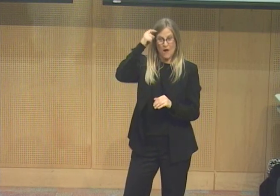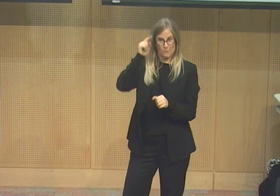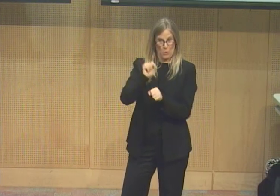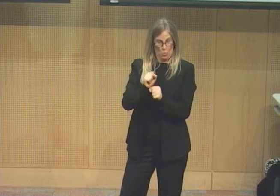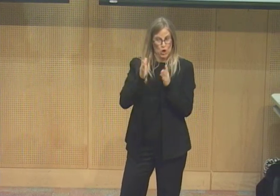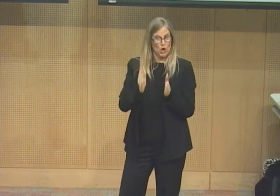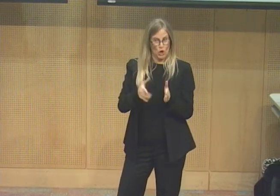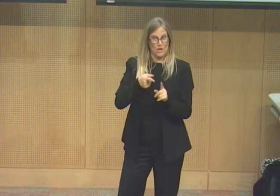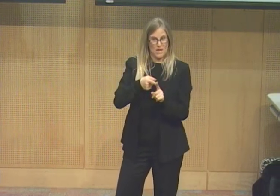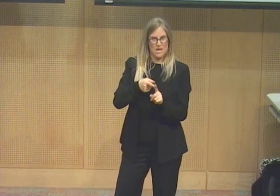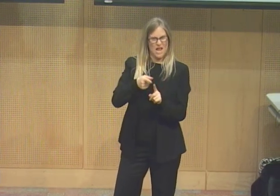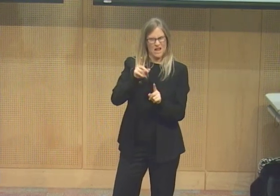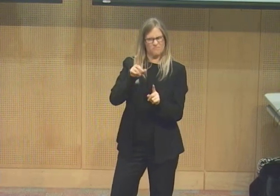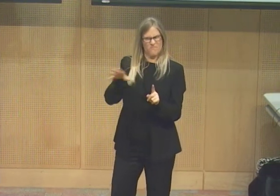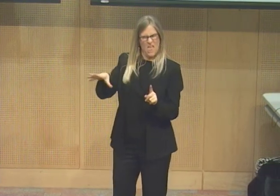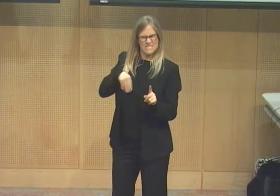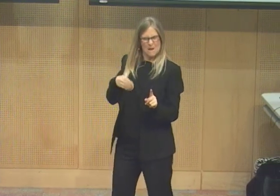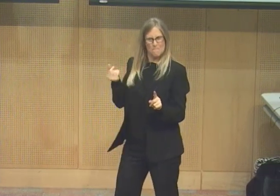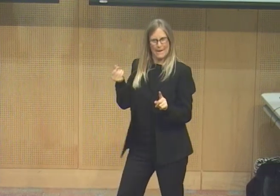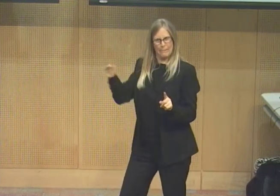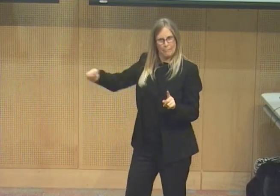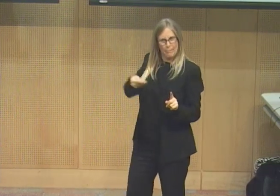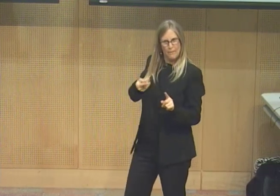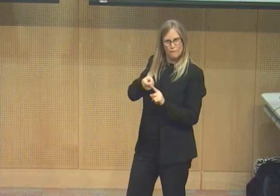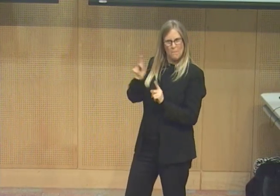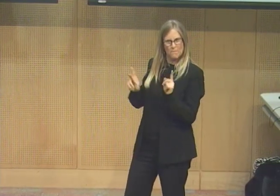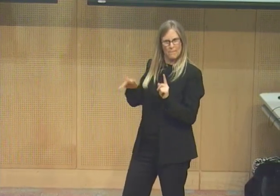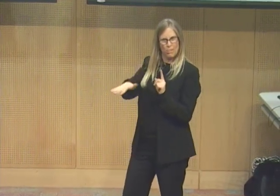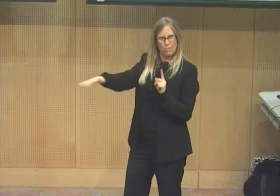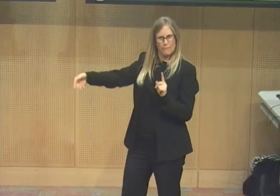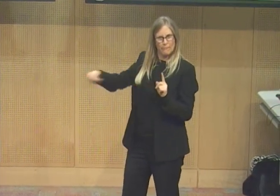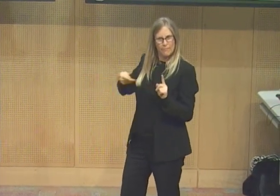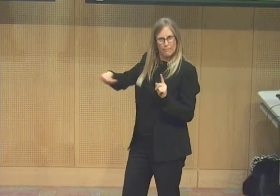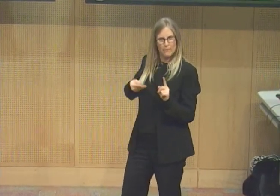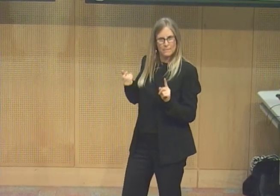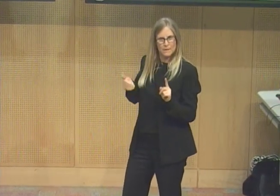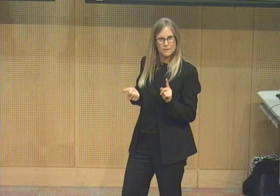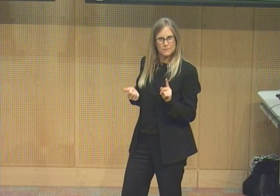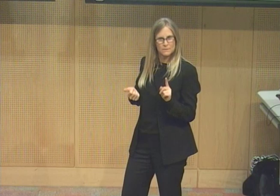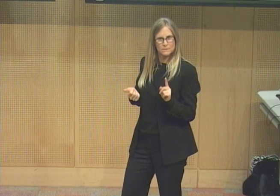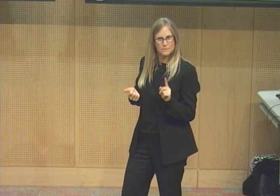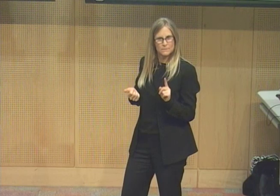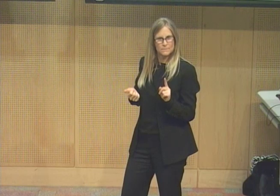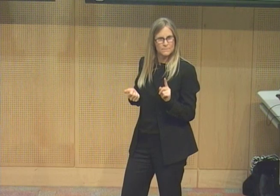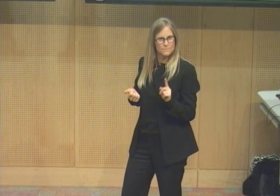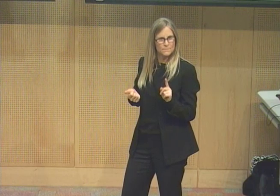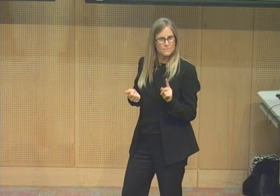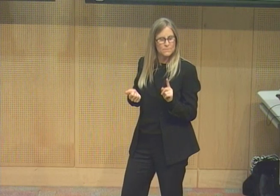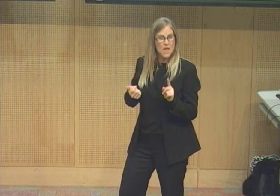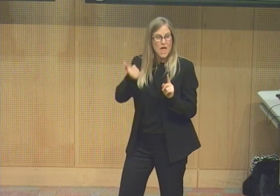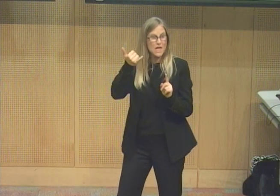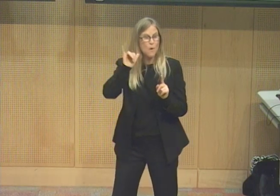Pardon me. "This government worker accepted money from another individual."